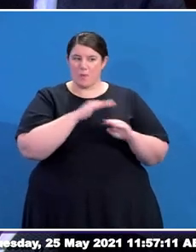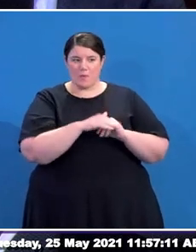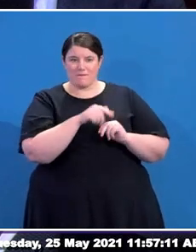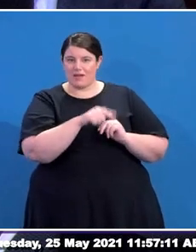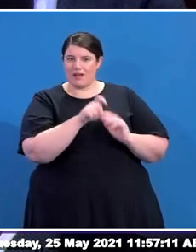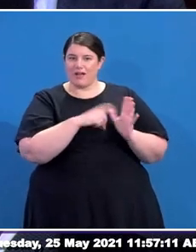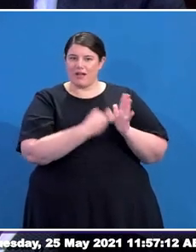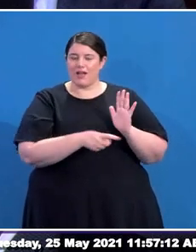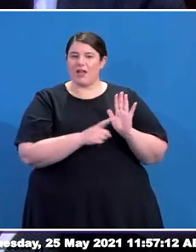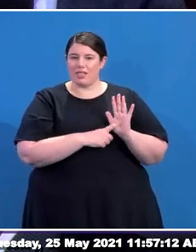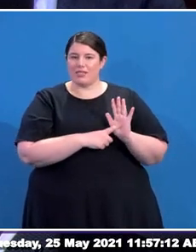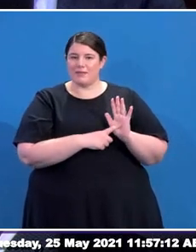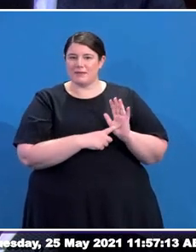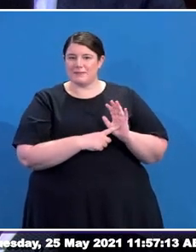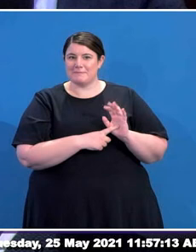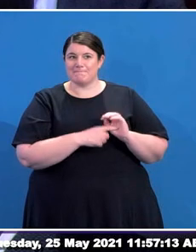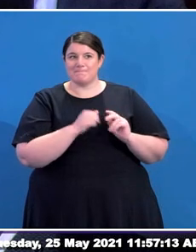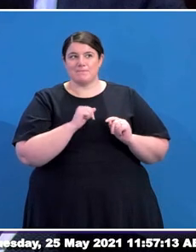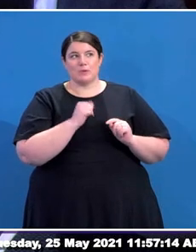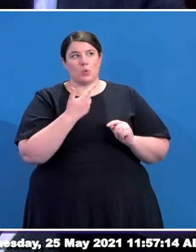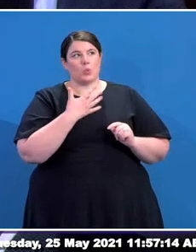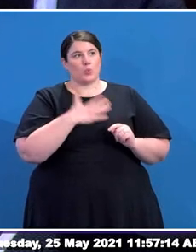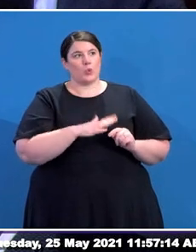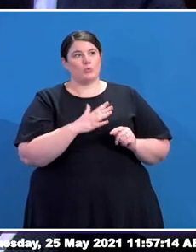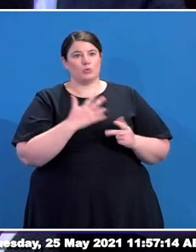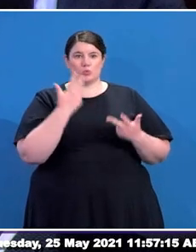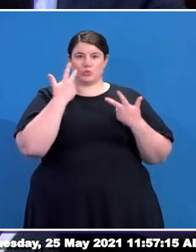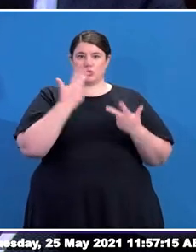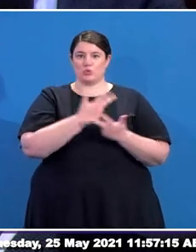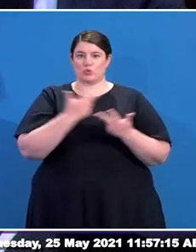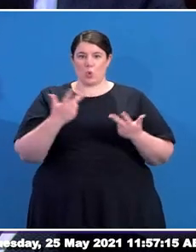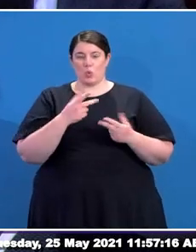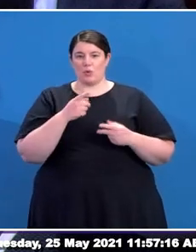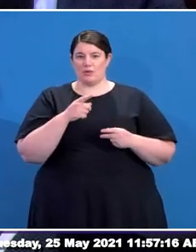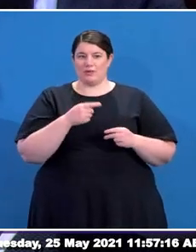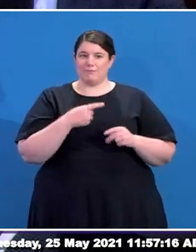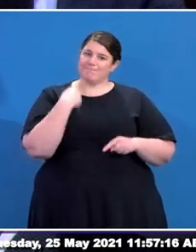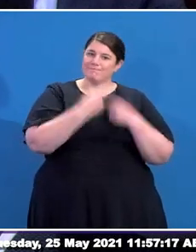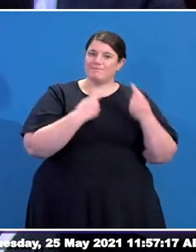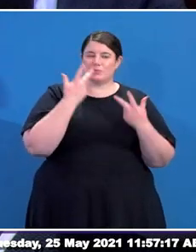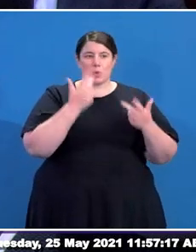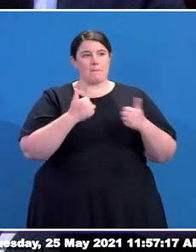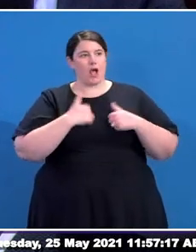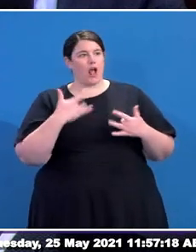And this was Carl's way of wanting to give his account of his life for the Royal Commission.